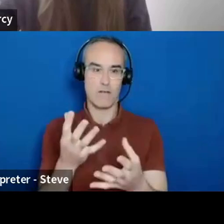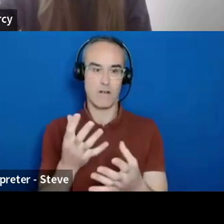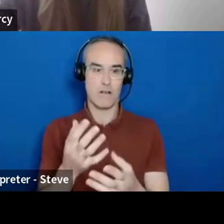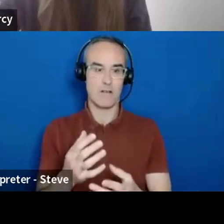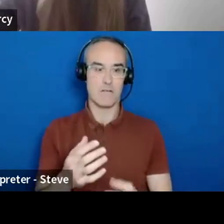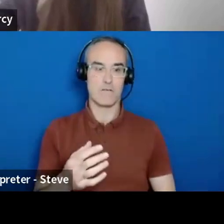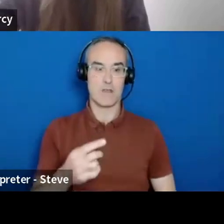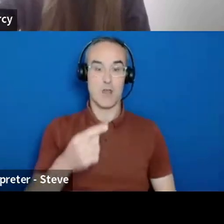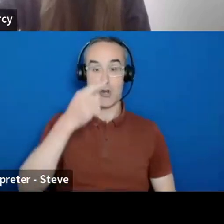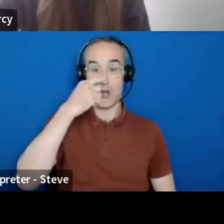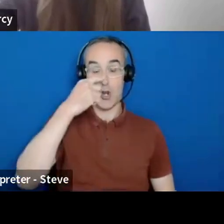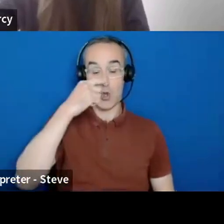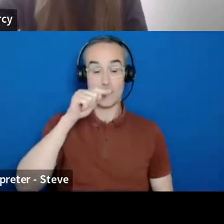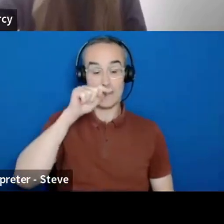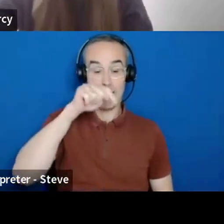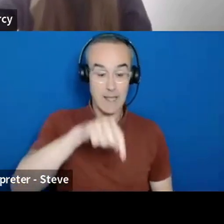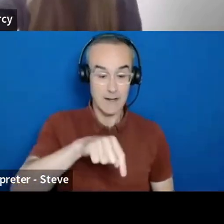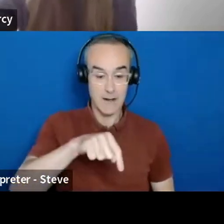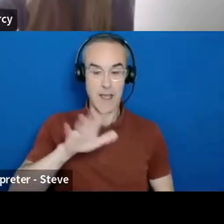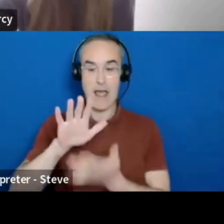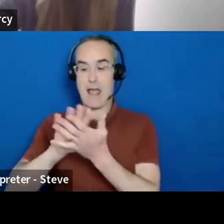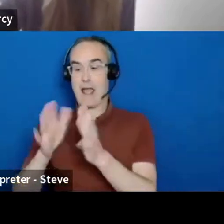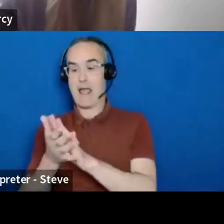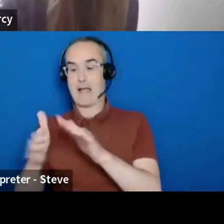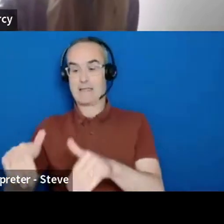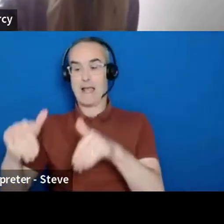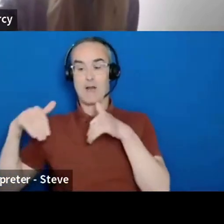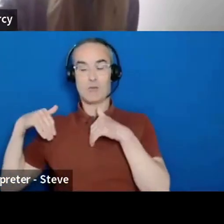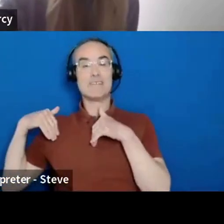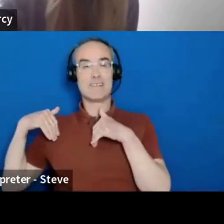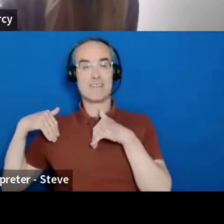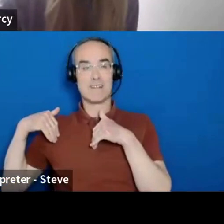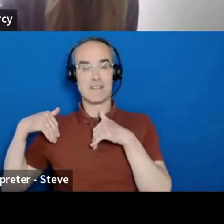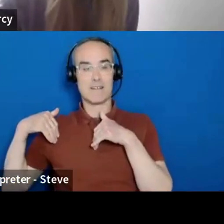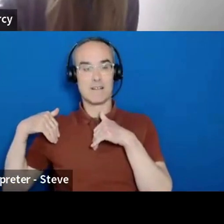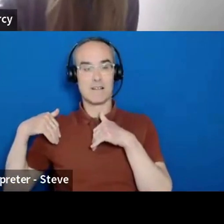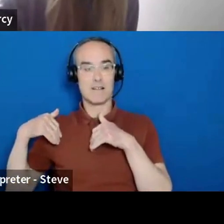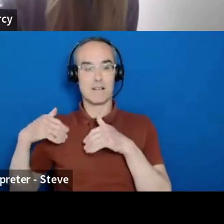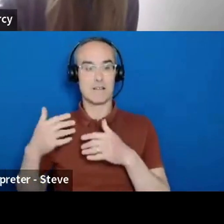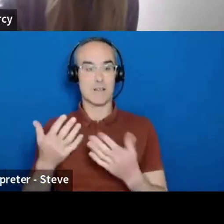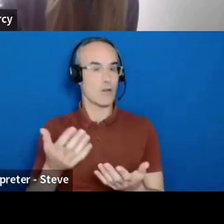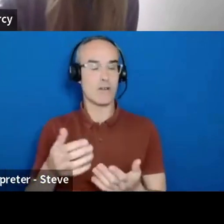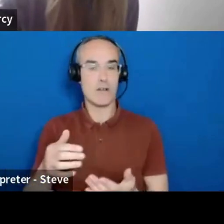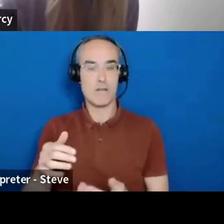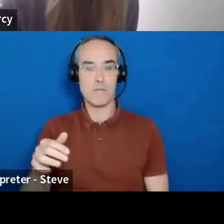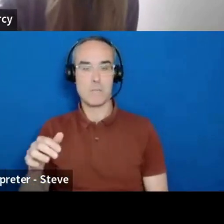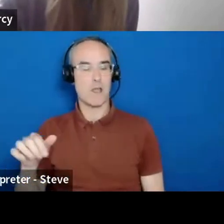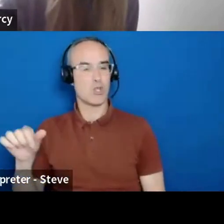hands out," and and that's absolutely, you know. You shouldn't, you shouldn't be doing the doing. What you should be doing is you